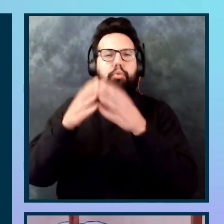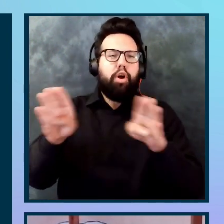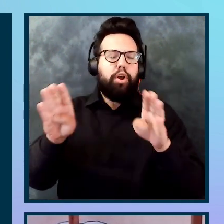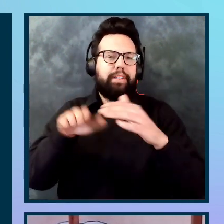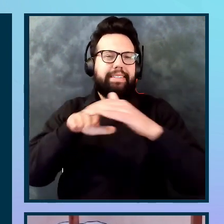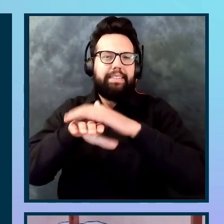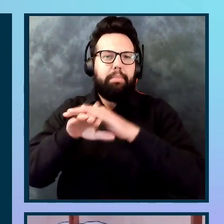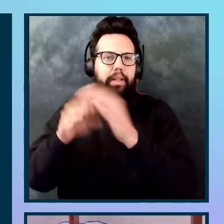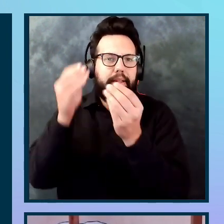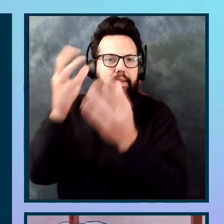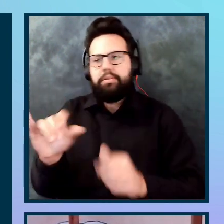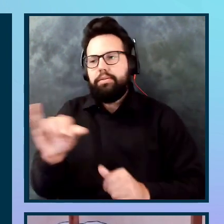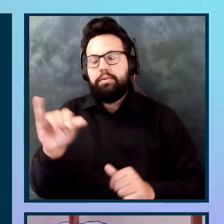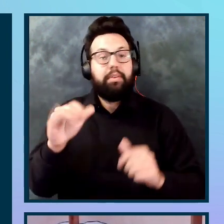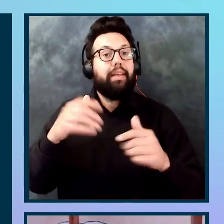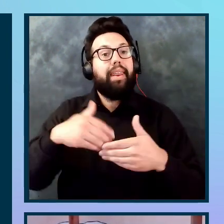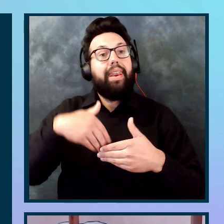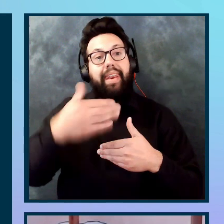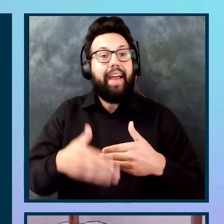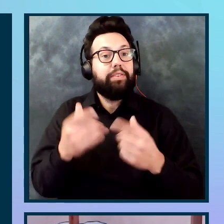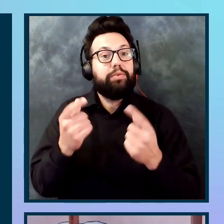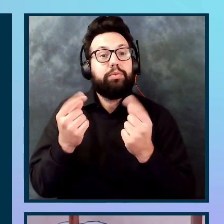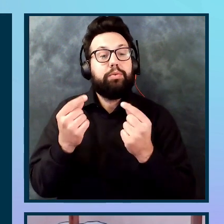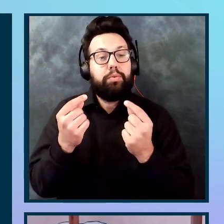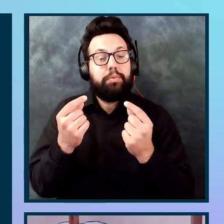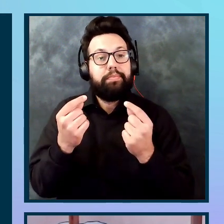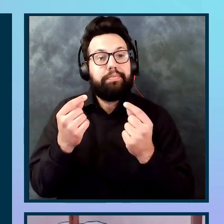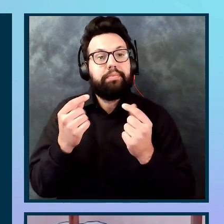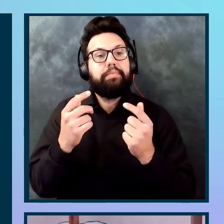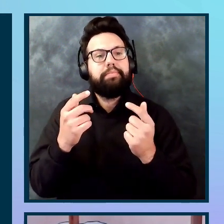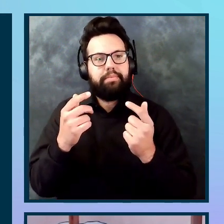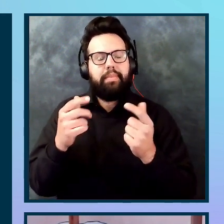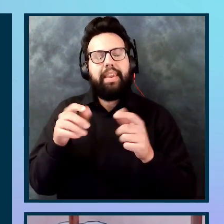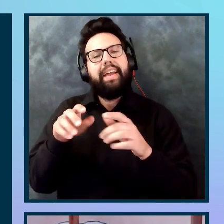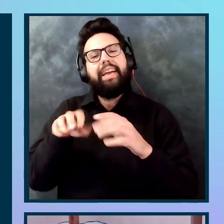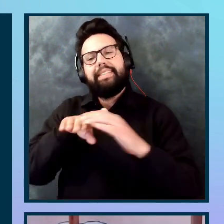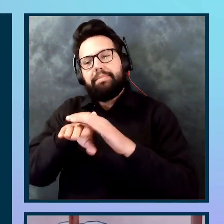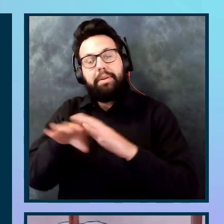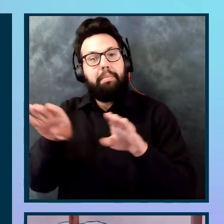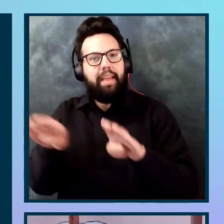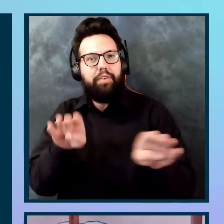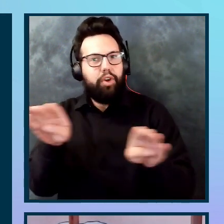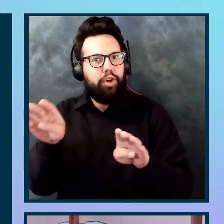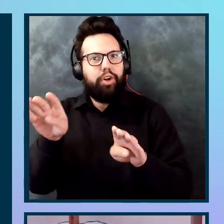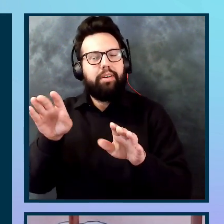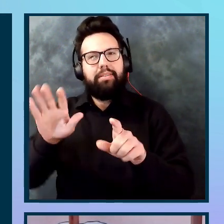so the next steps here are to try to apply accessibility behavior-informed development to something in your next sprint.